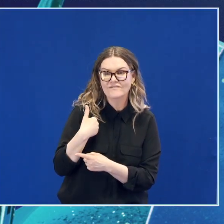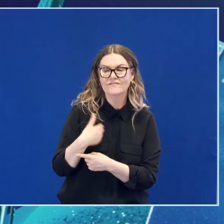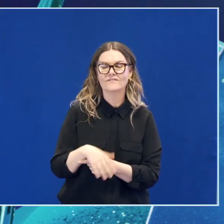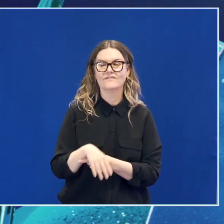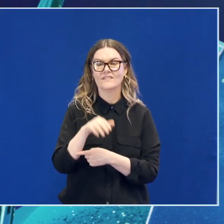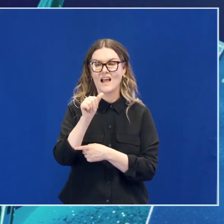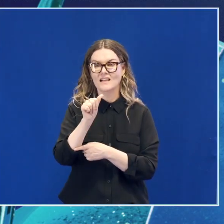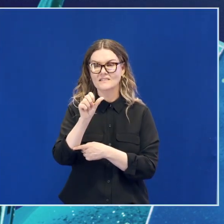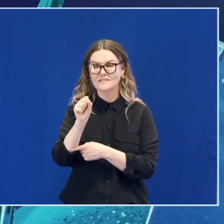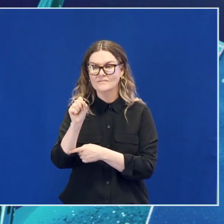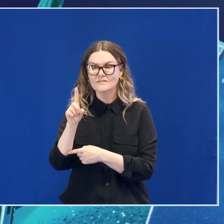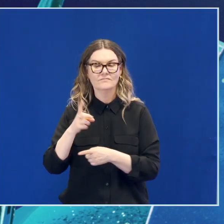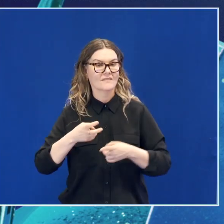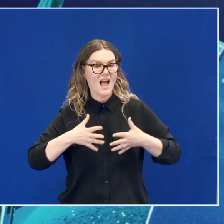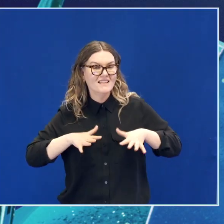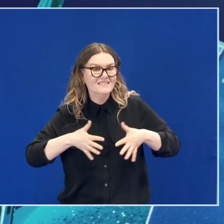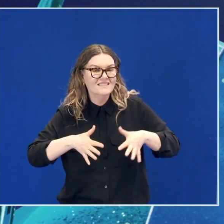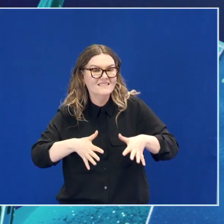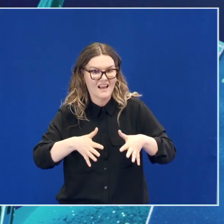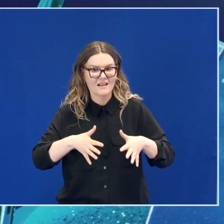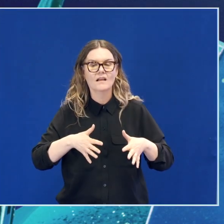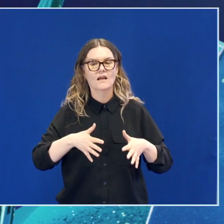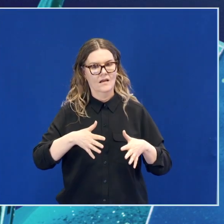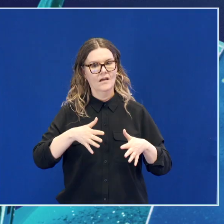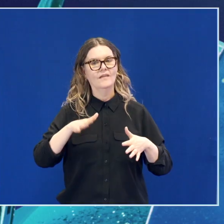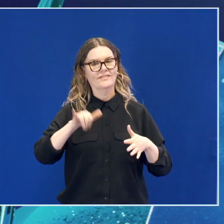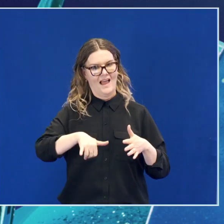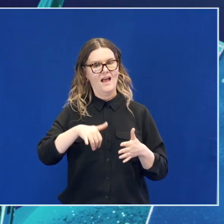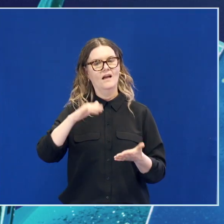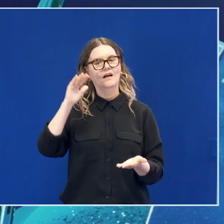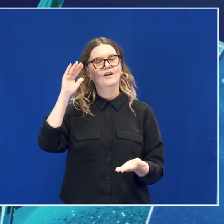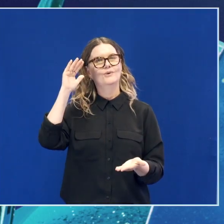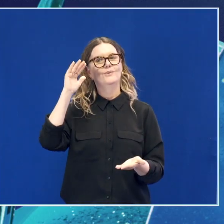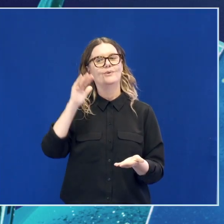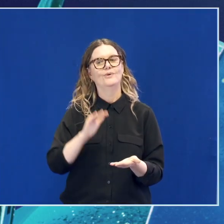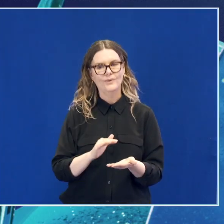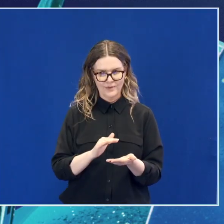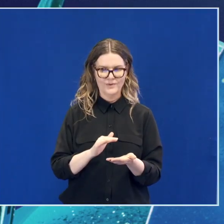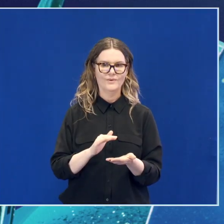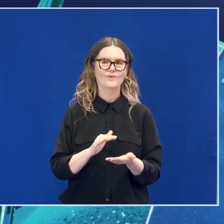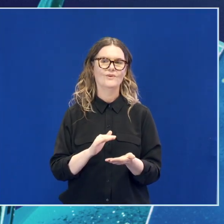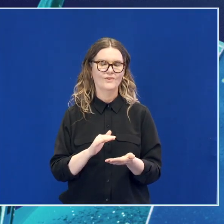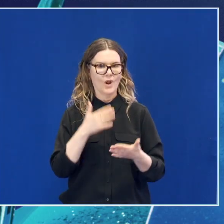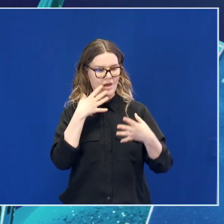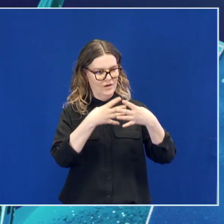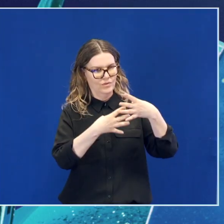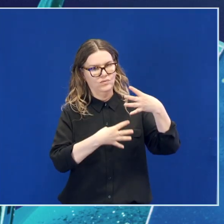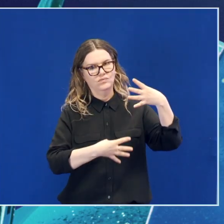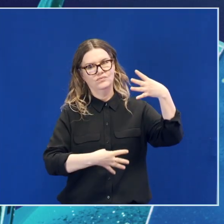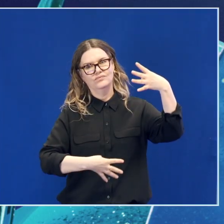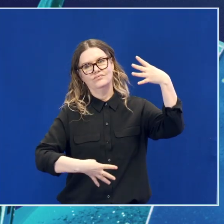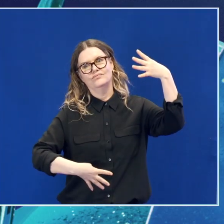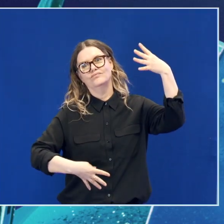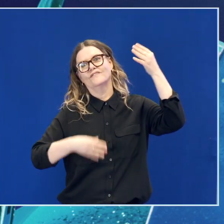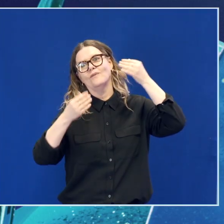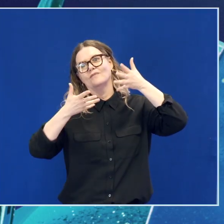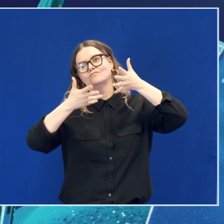It greatly reduces the amount of information that I'm having to deal with when I ask a question in a way that,